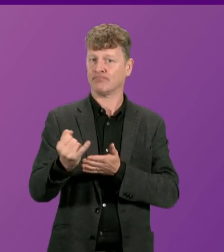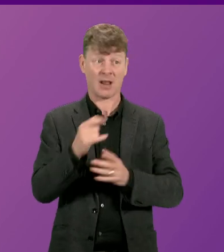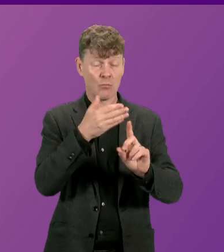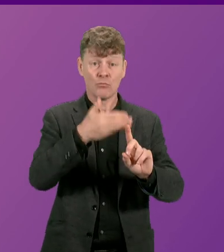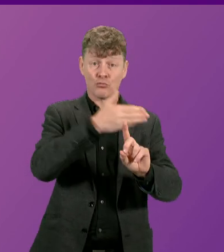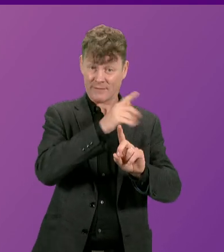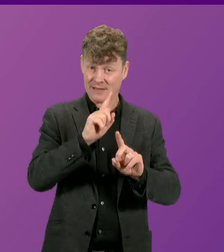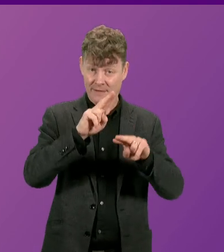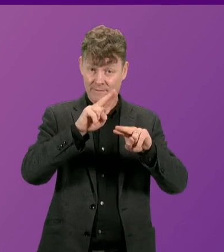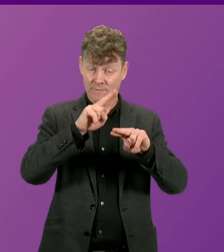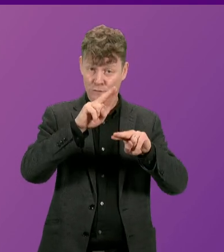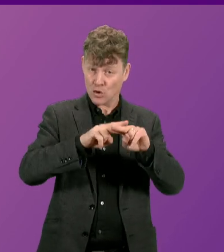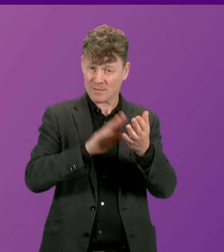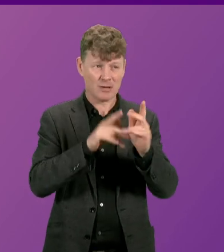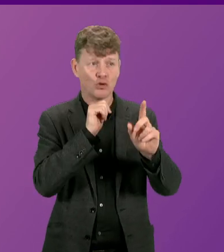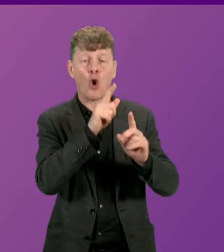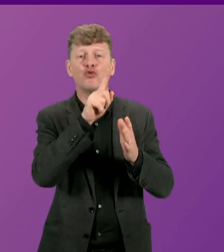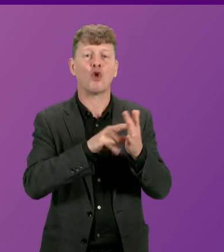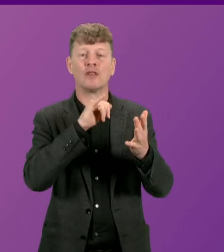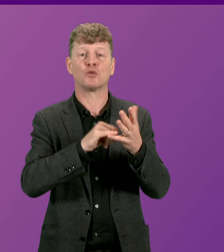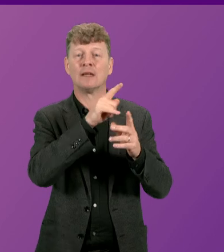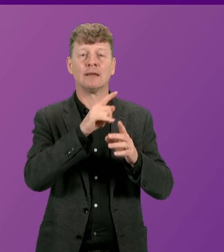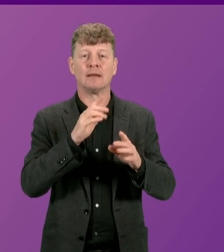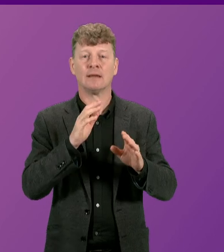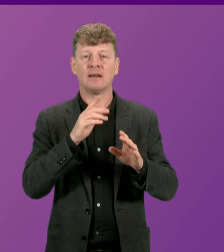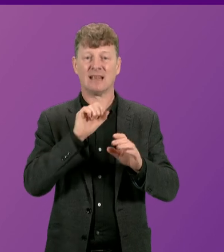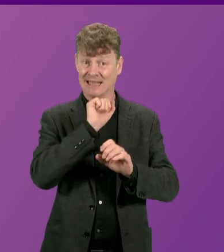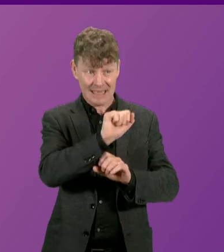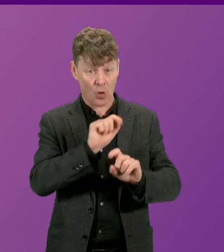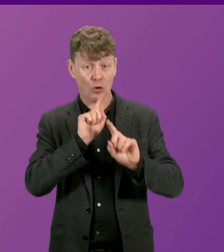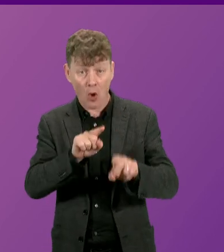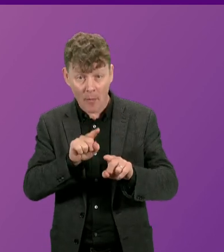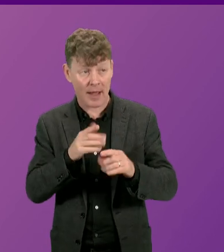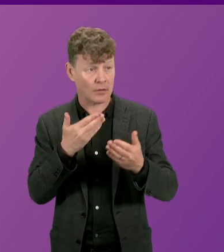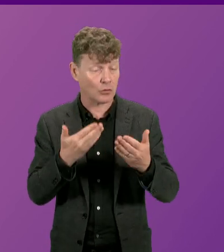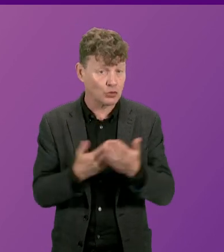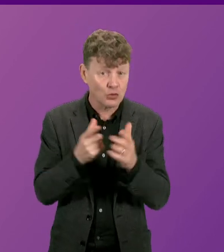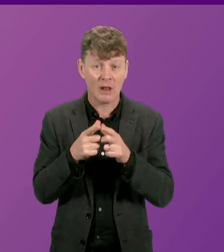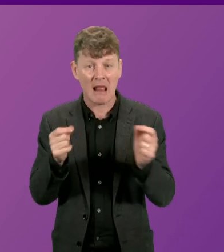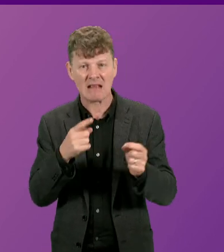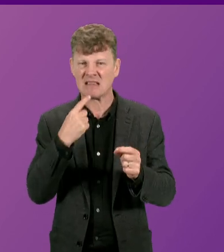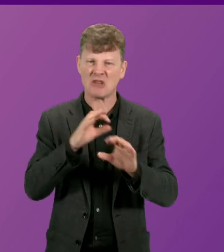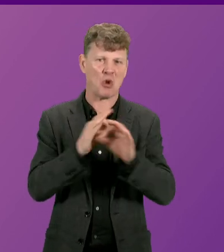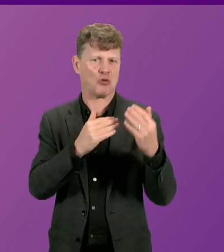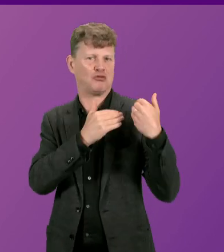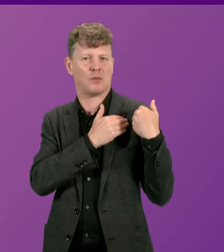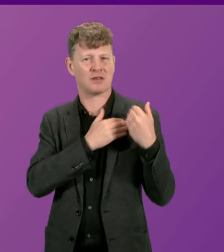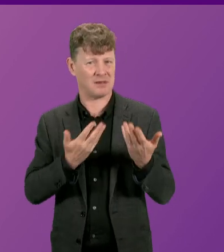John Swinney did not seem to want to hear what the previous First Minister said, nor did he want to hear his own comments that new licences were “utterly irresponsible”. Let us hear from some of